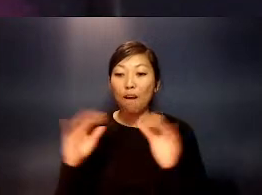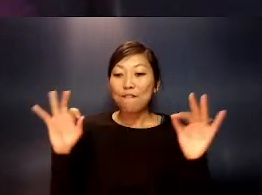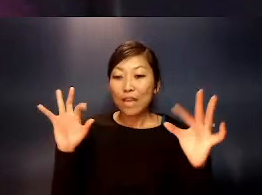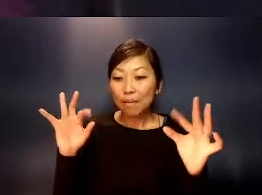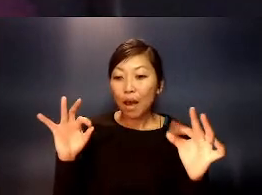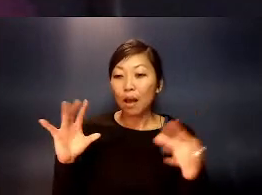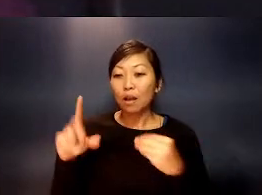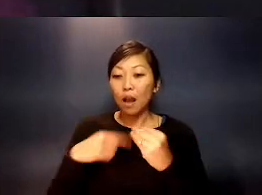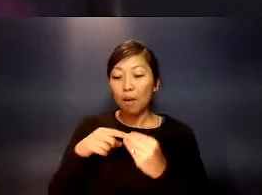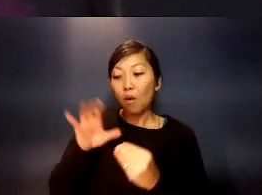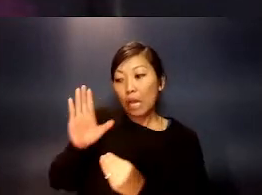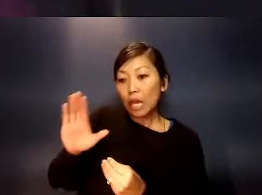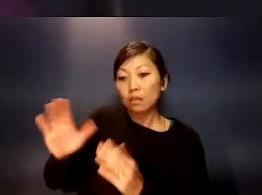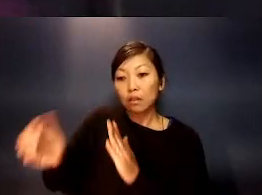HEALTH DEPARTMENT AND OTHERS TO REALLY SEE WHERE COULD